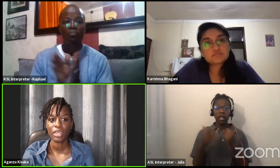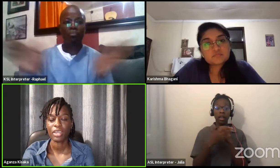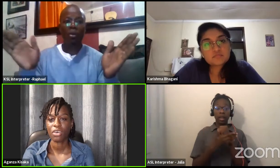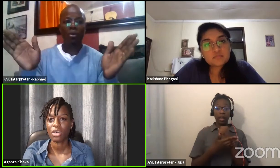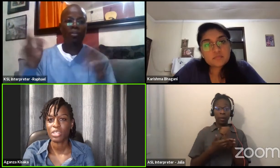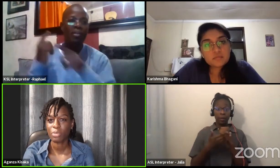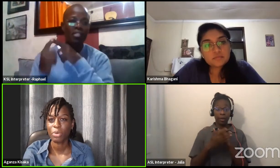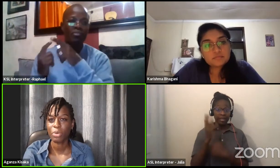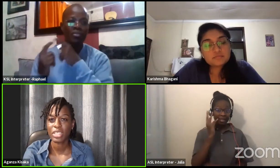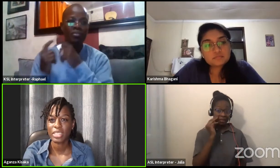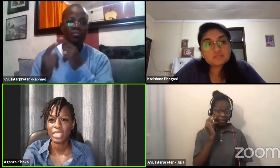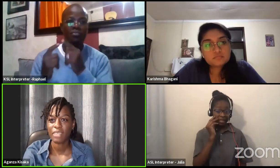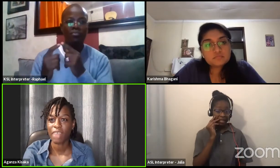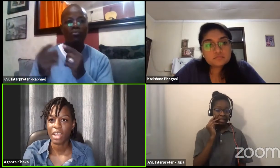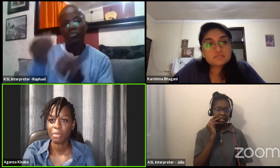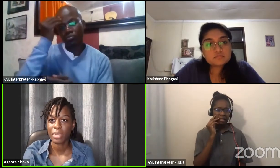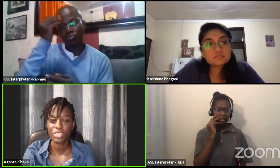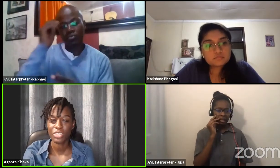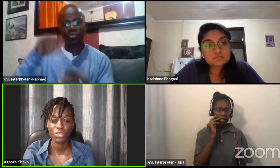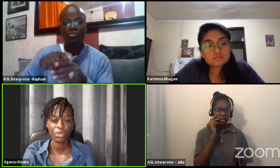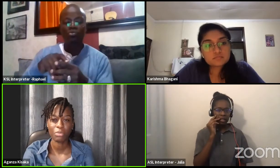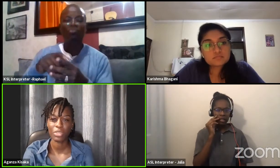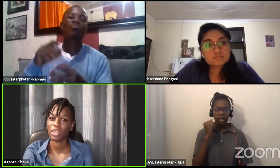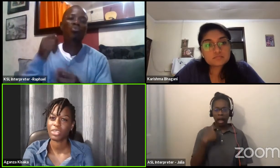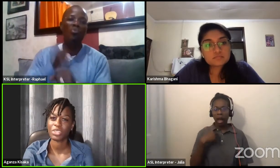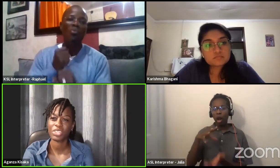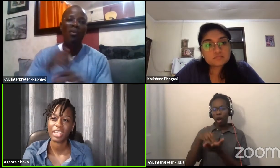in a cosmopolitan environment, it taught me to understand